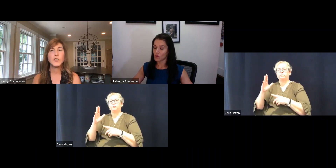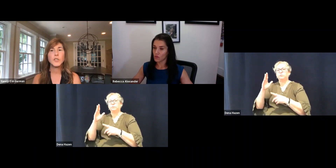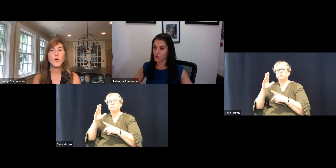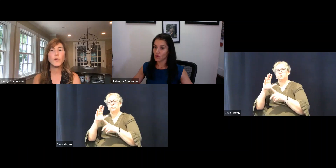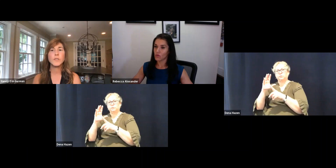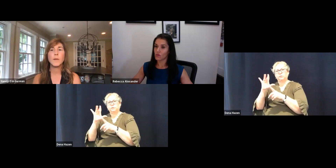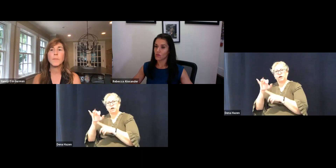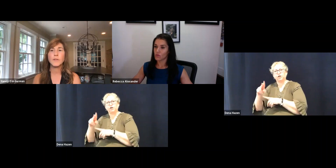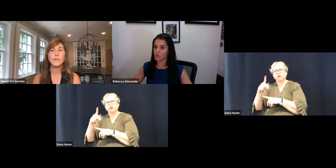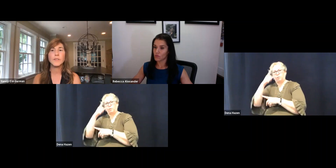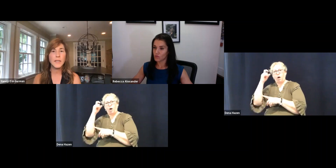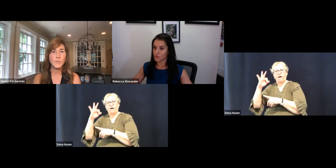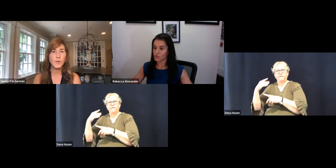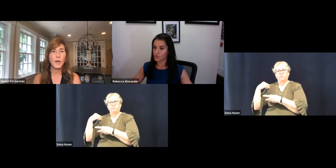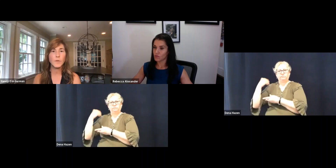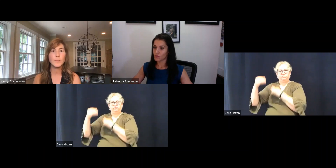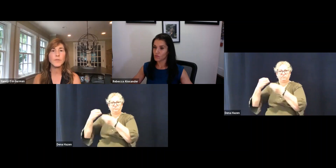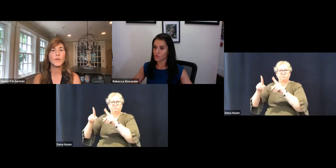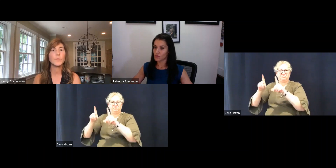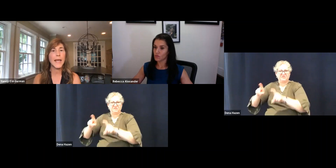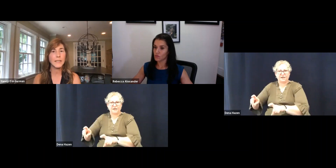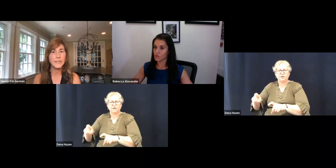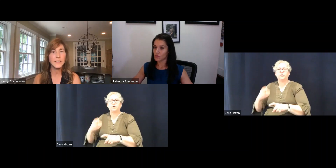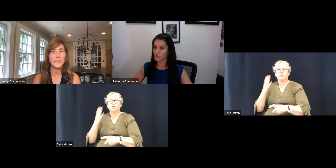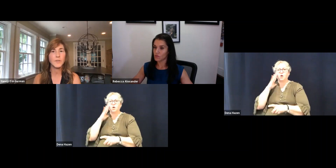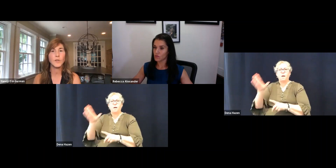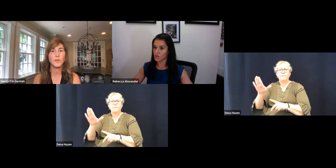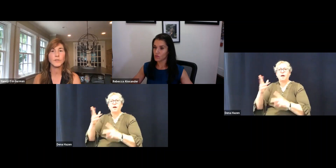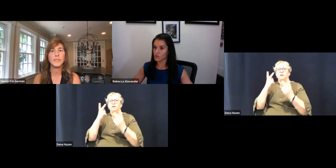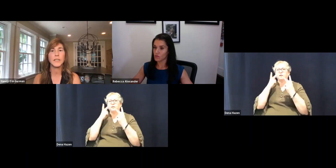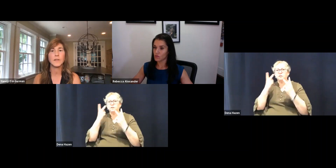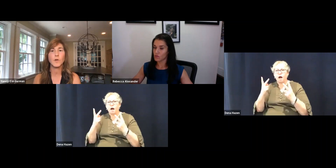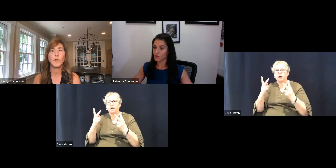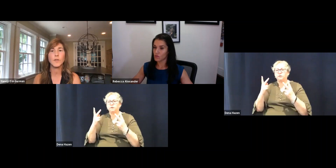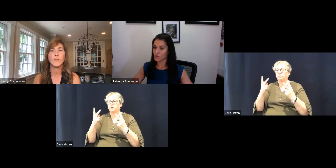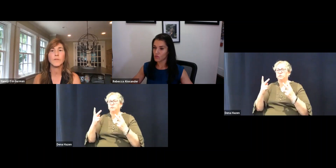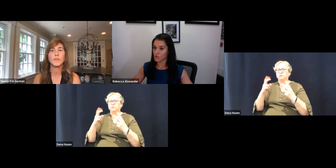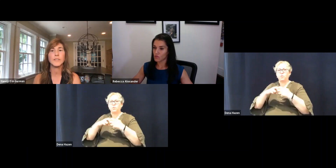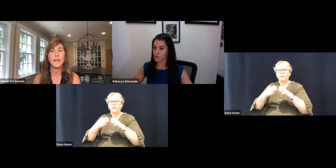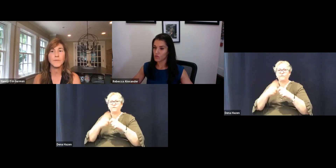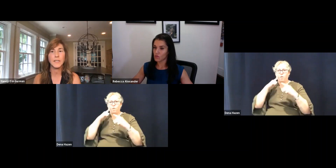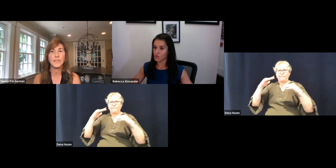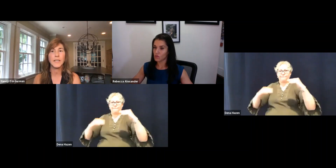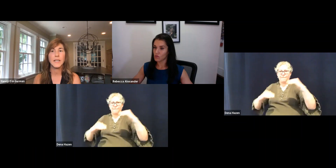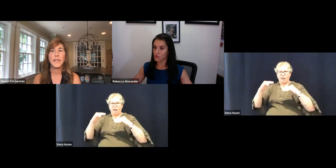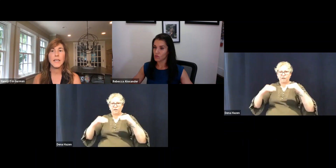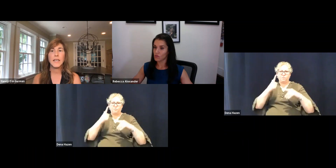She knows about her sight problems, her balance difficulties, and of course of her deafness,